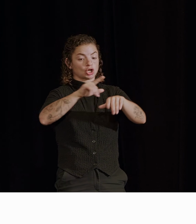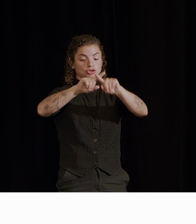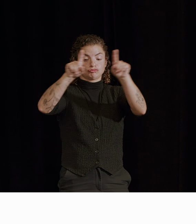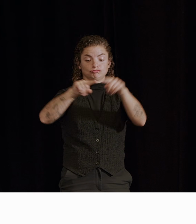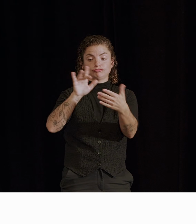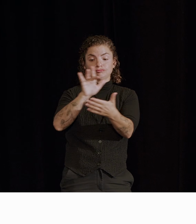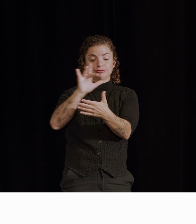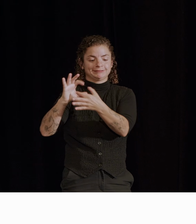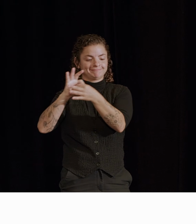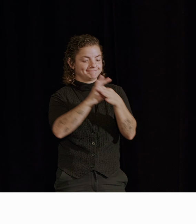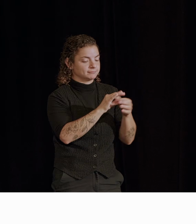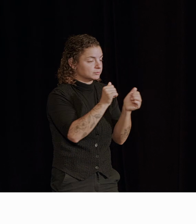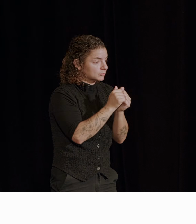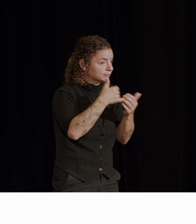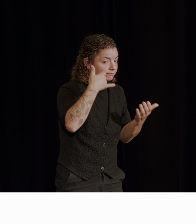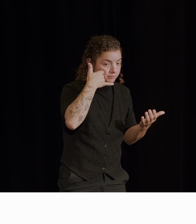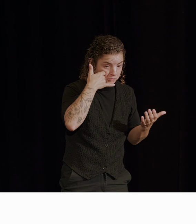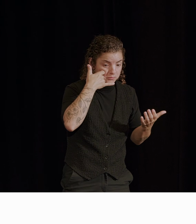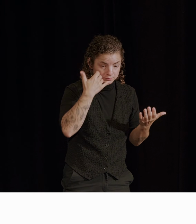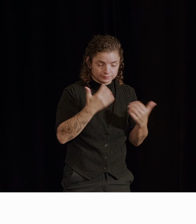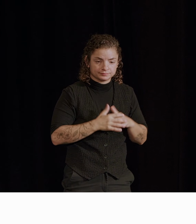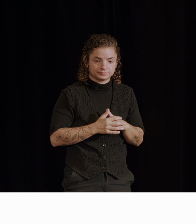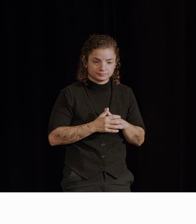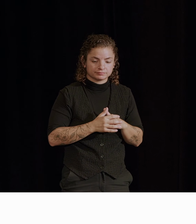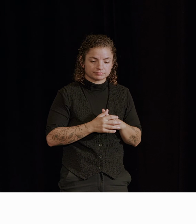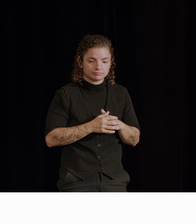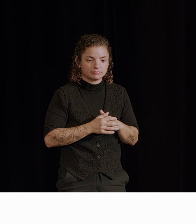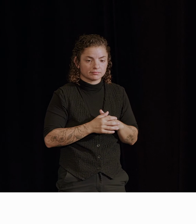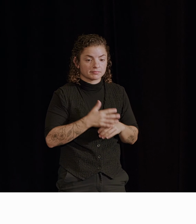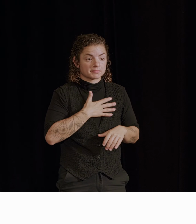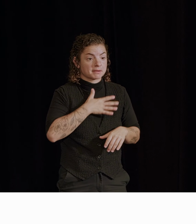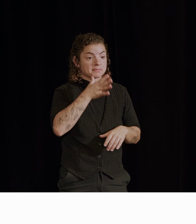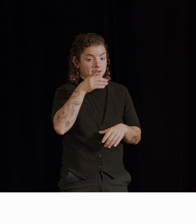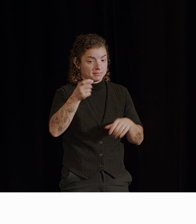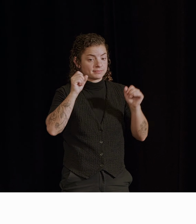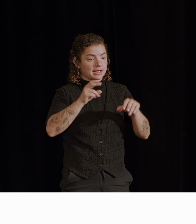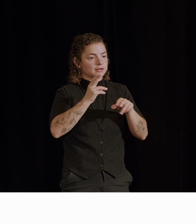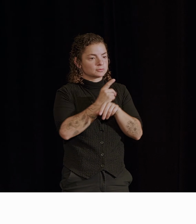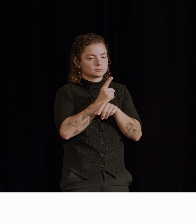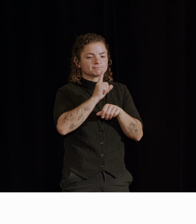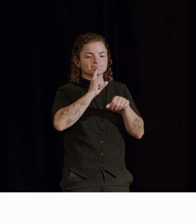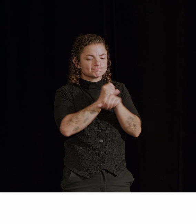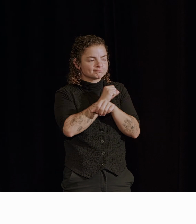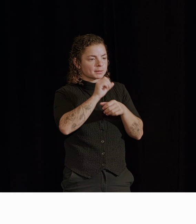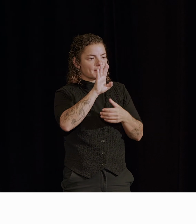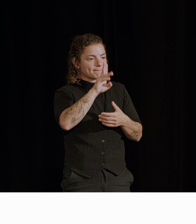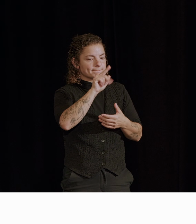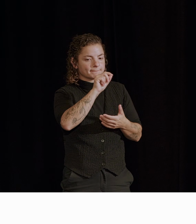physical buttons on previous cell phones. I was worried the touchscreen would leave her behind.